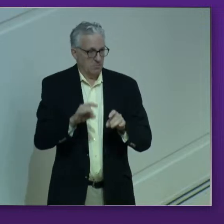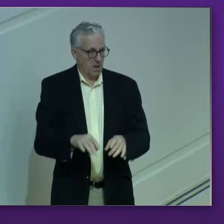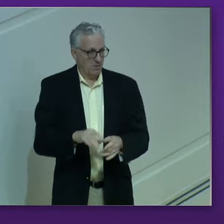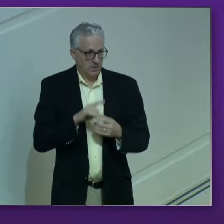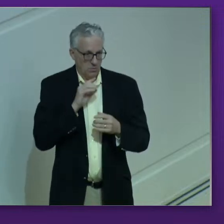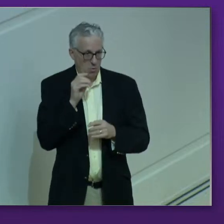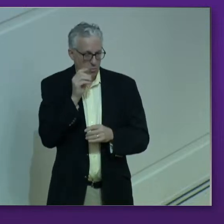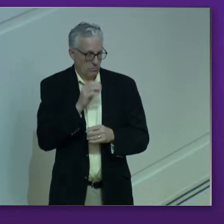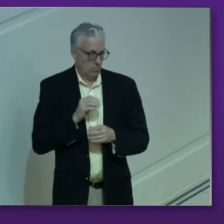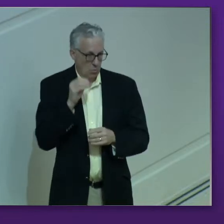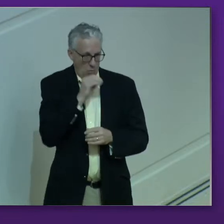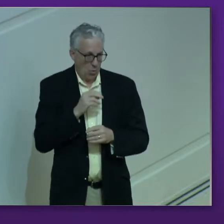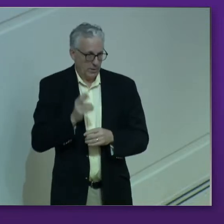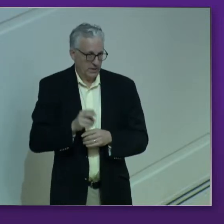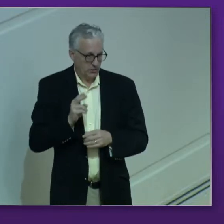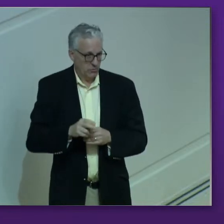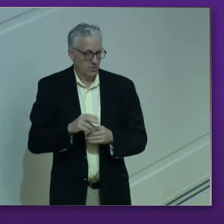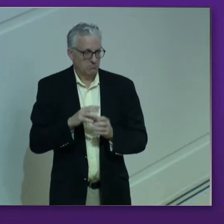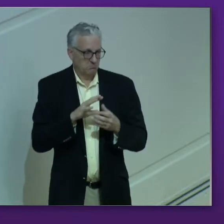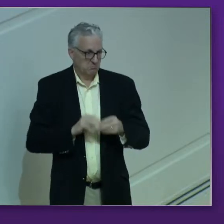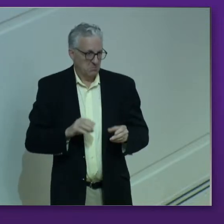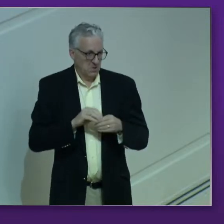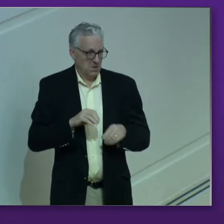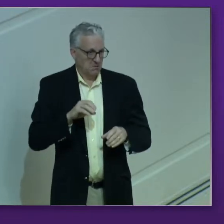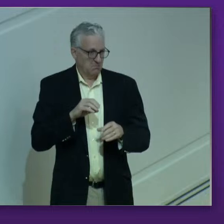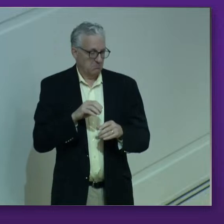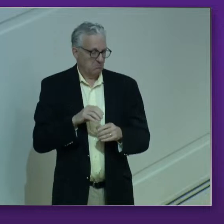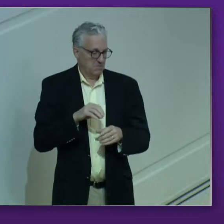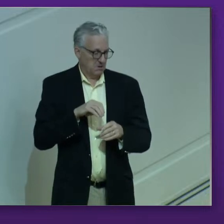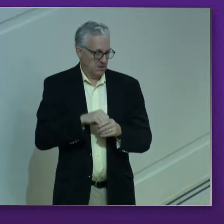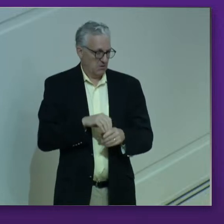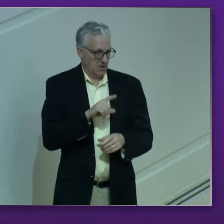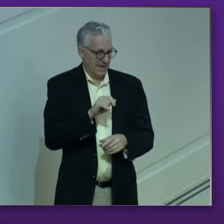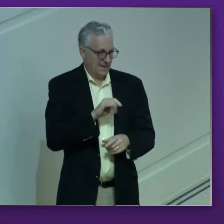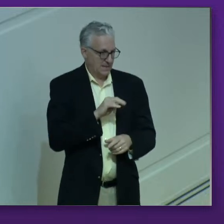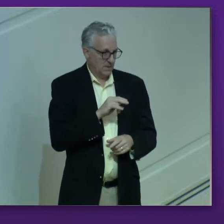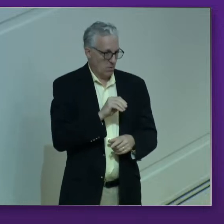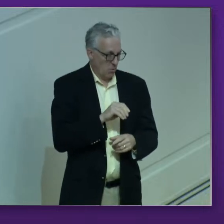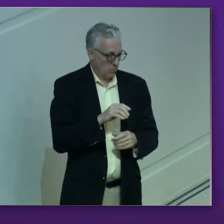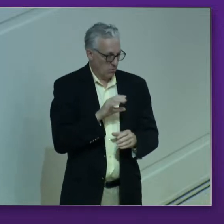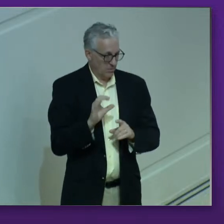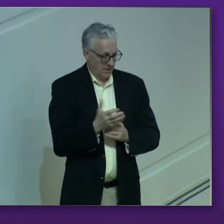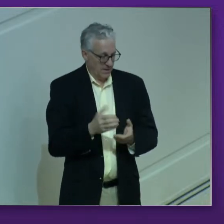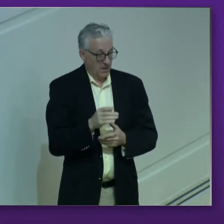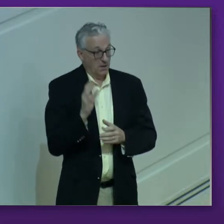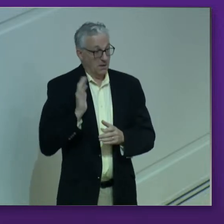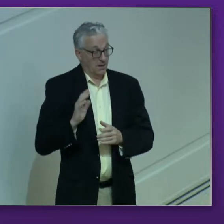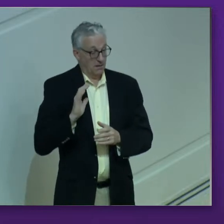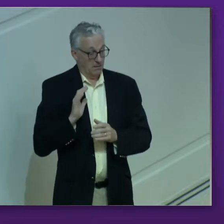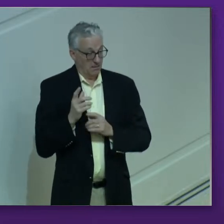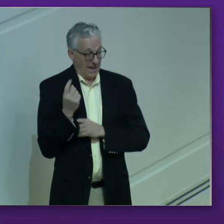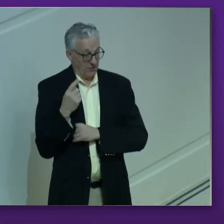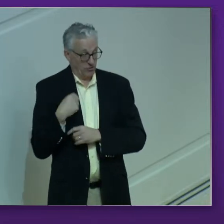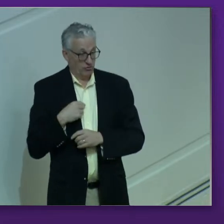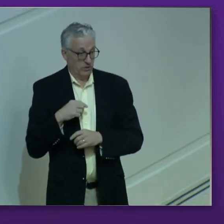DR. [LISTING NAMES] ALSO CURRENTLY SERVES AS A FULL